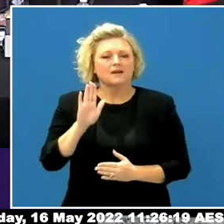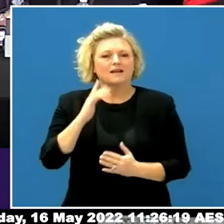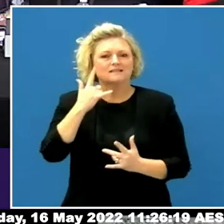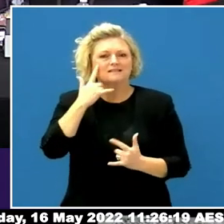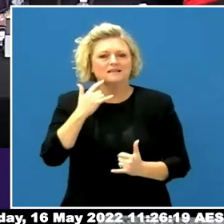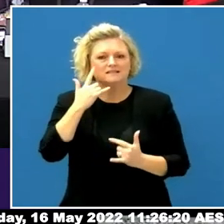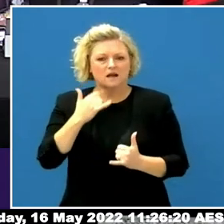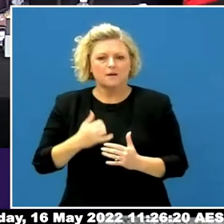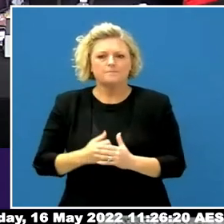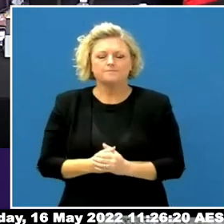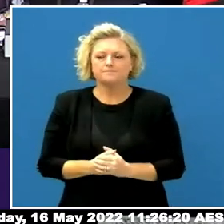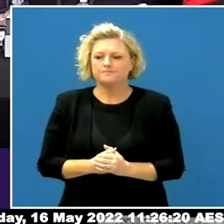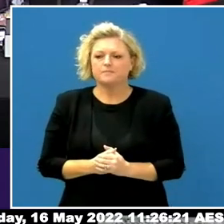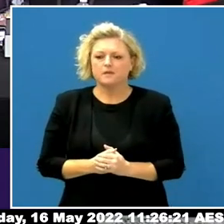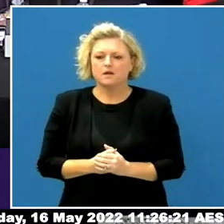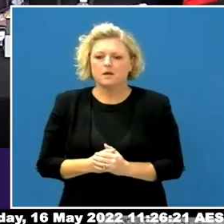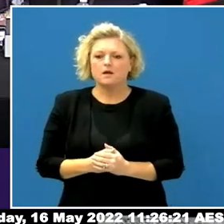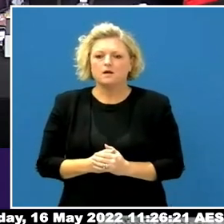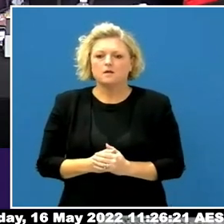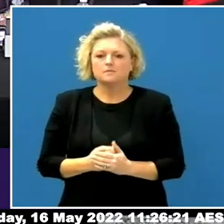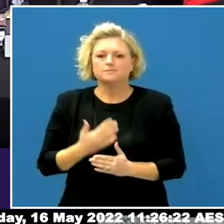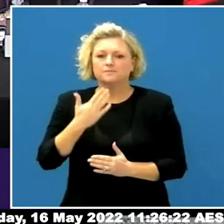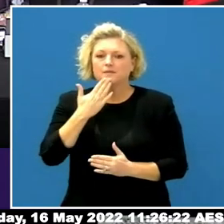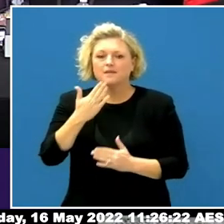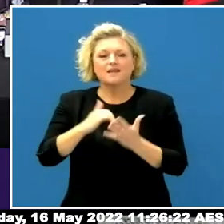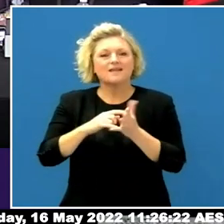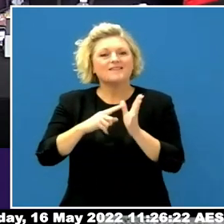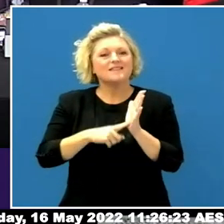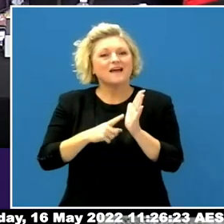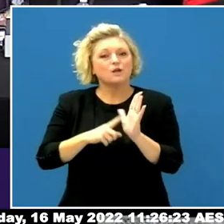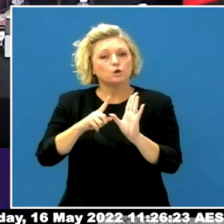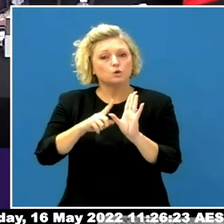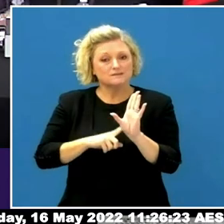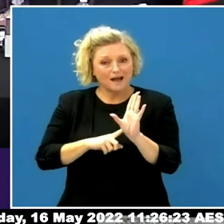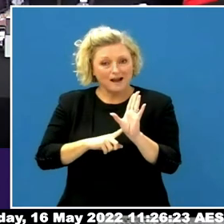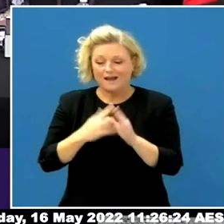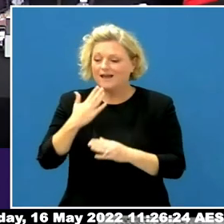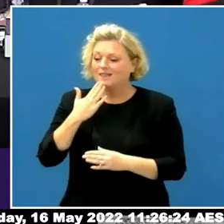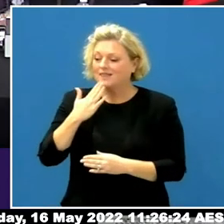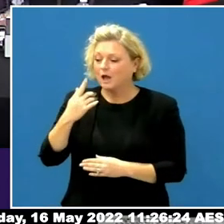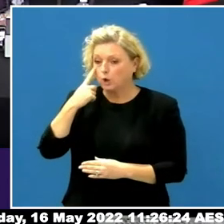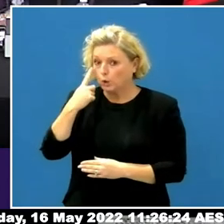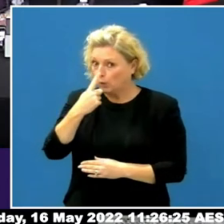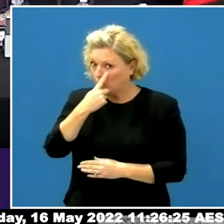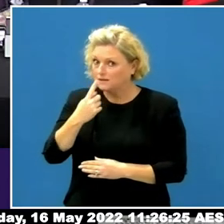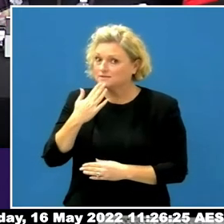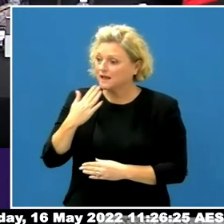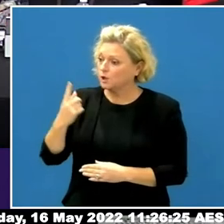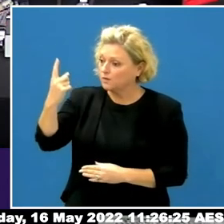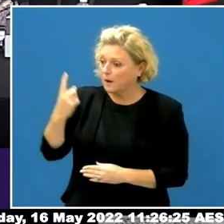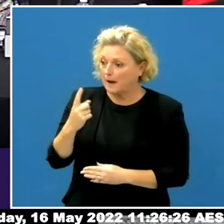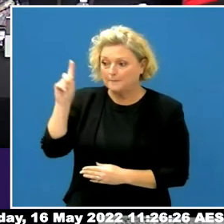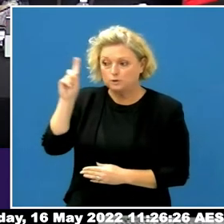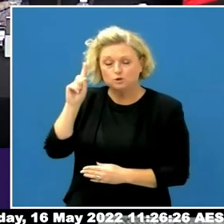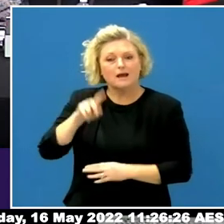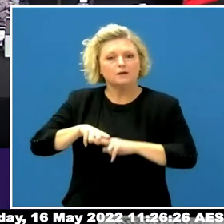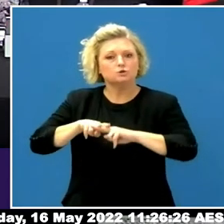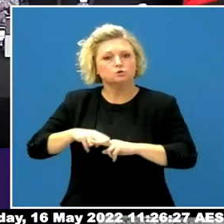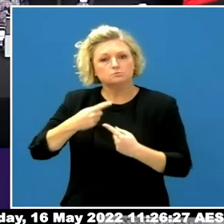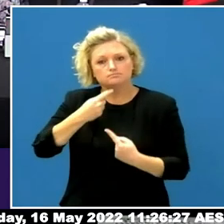Sally thank you very much for coming to the Royal Commission to give evidence today. We very much appreciate your attendance.